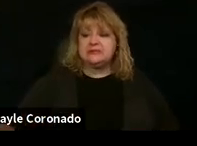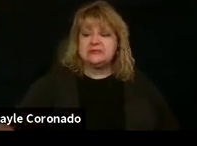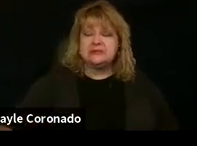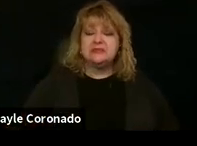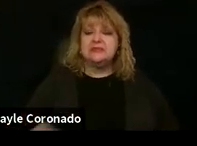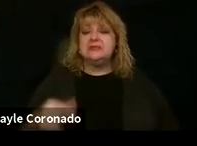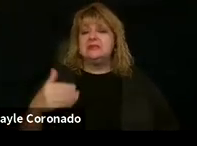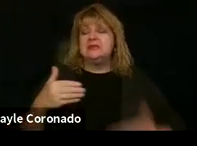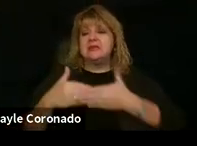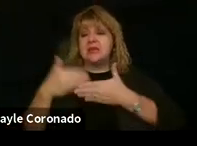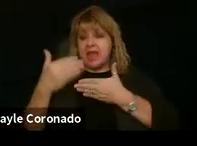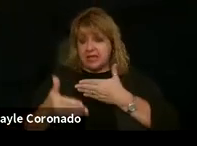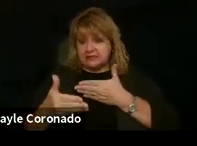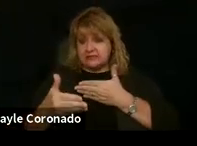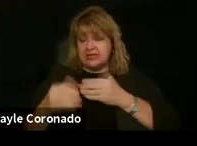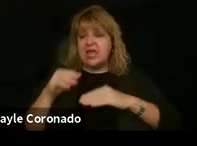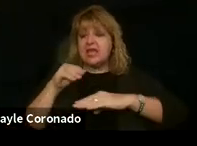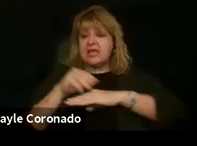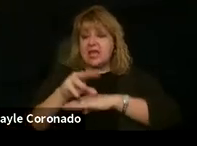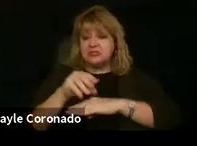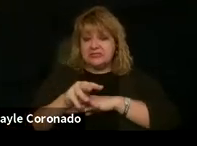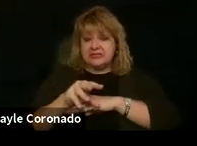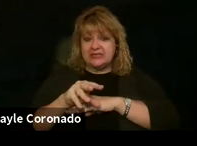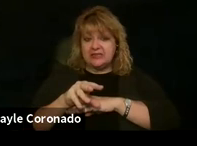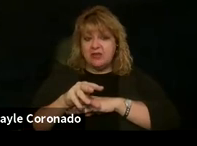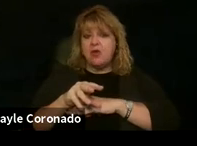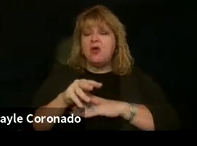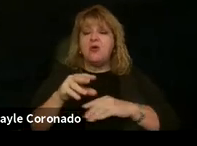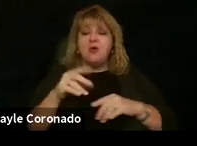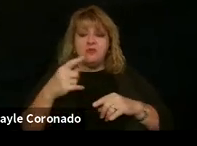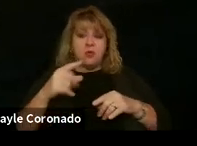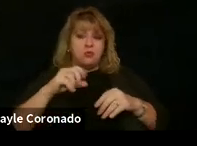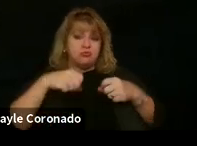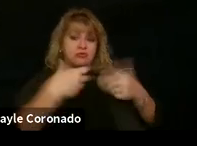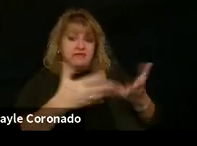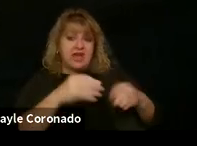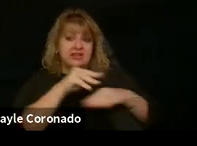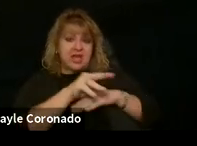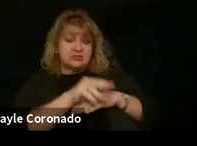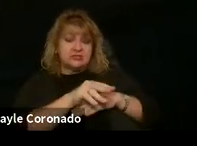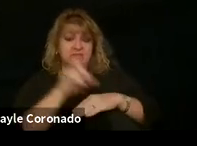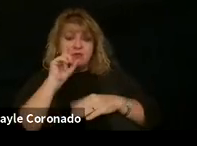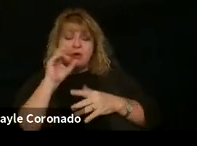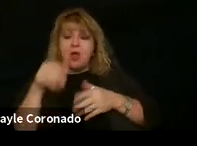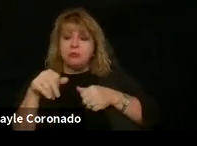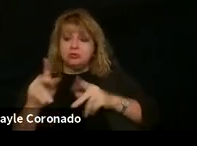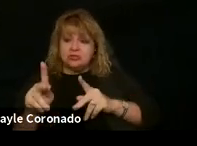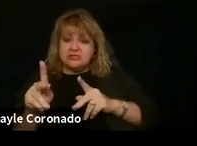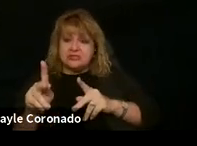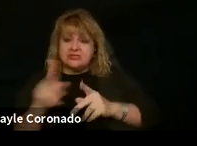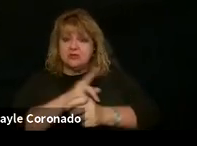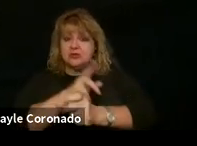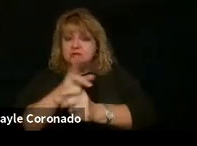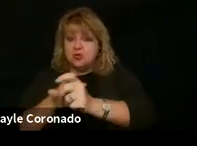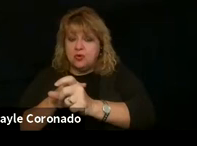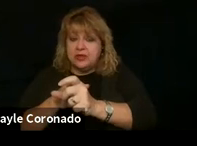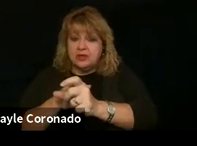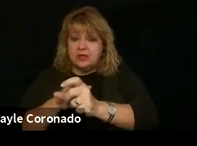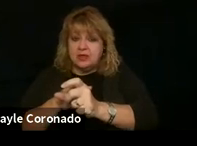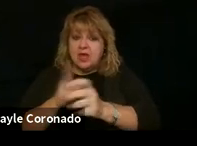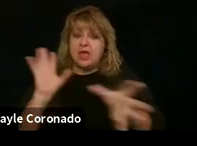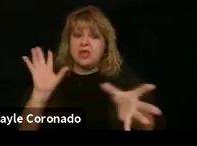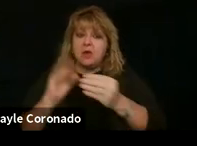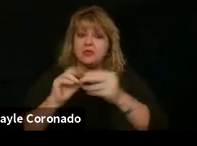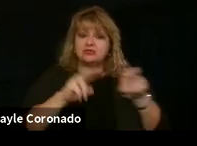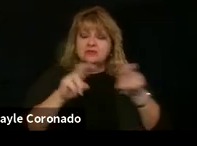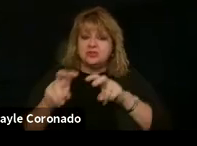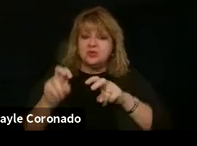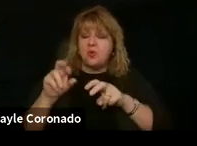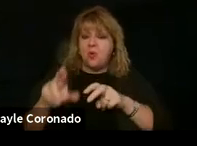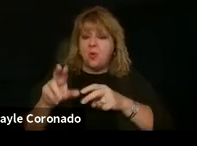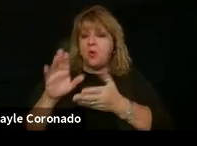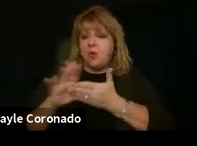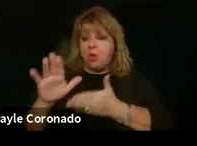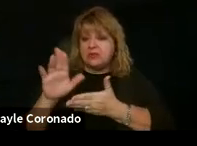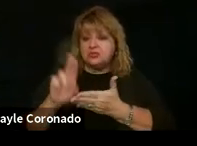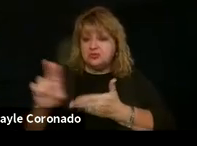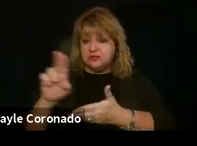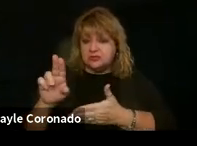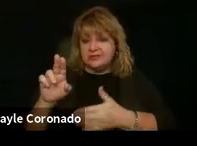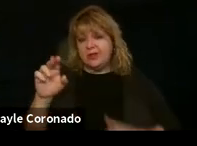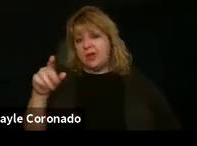And the next is constantly on opportunities for enrollment and comprehensive transition, our post secondary educational programs at institutions of higher education.